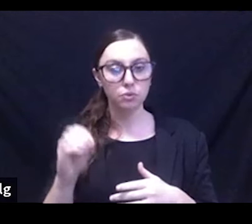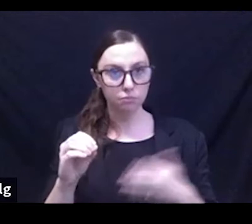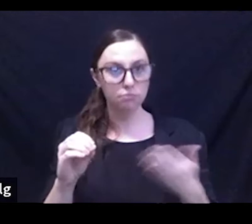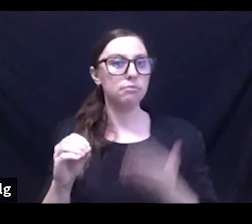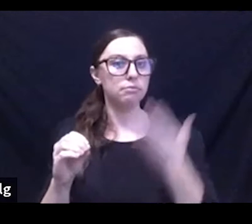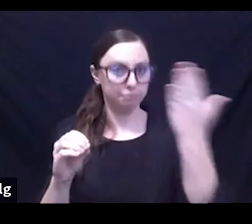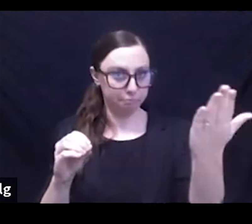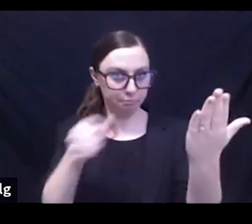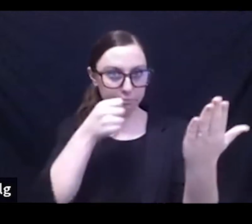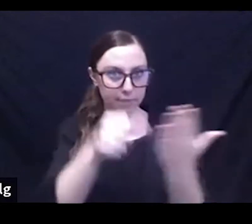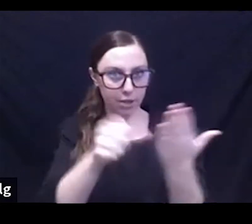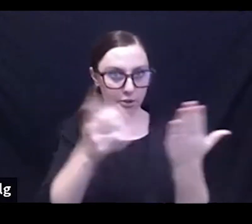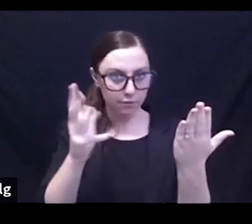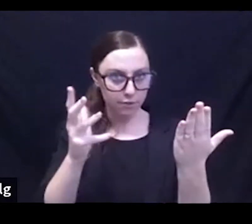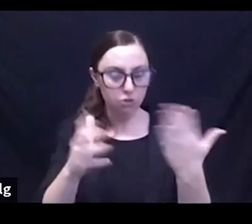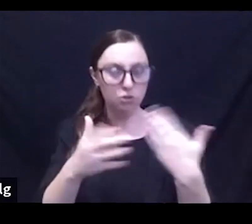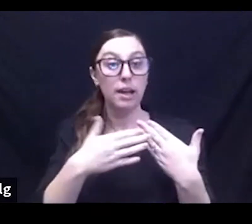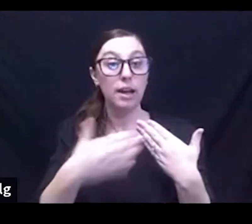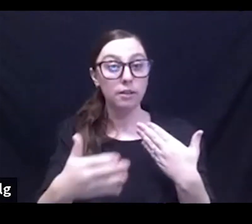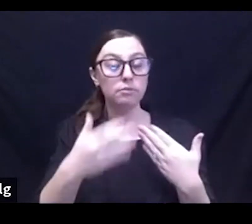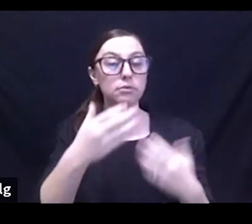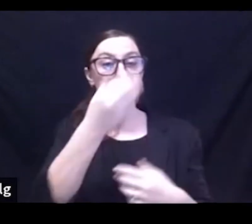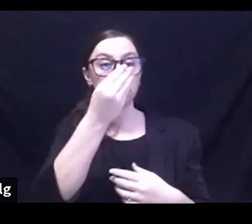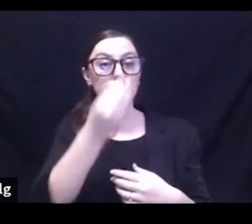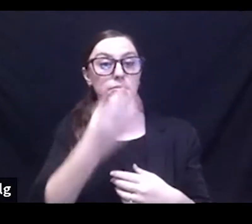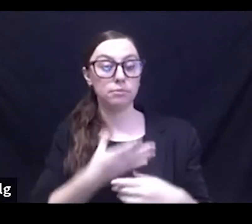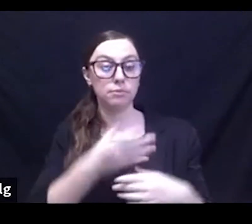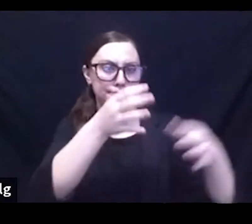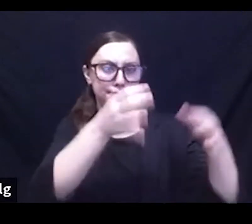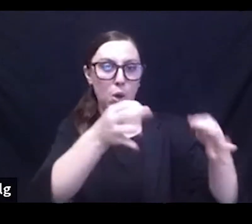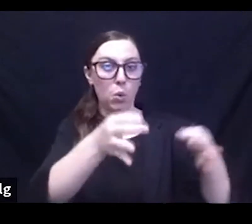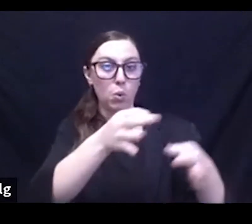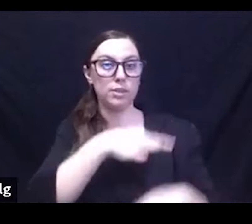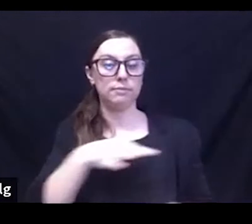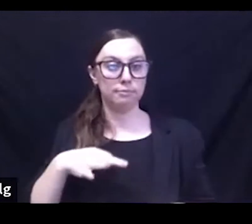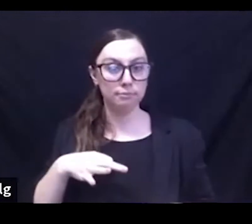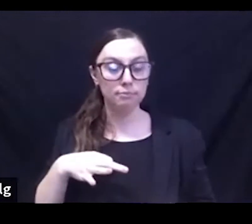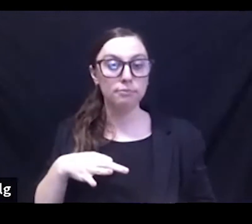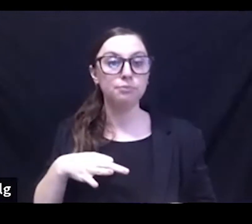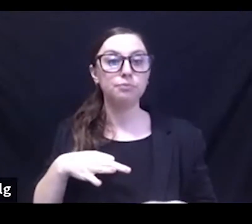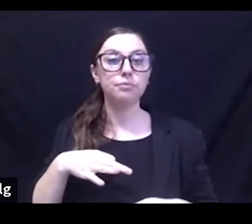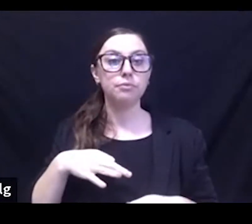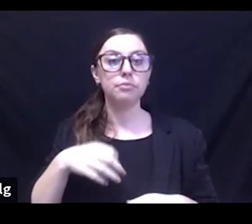of the letter, we were informed by a court employee that there were certainly